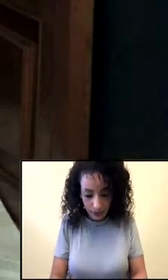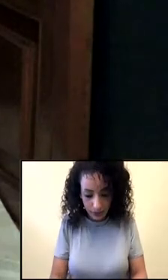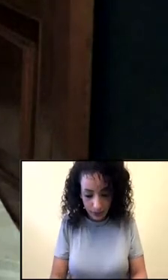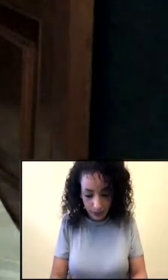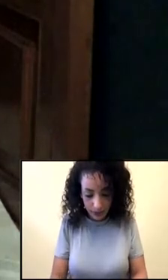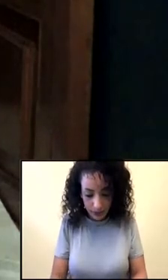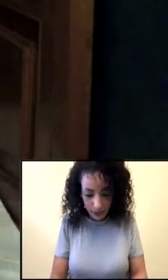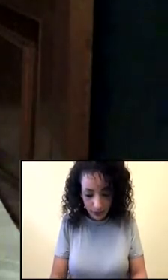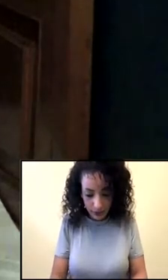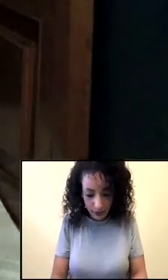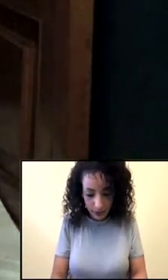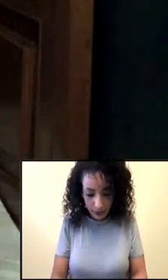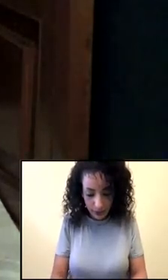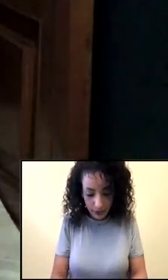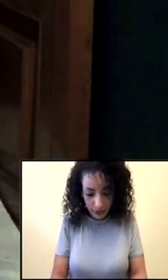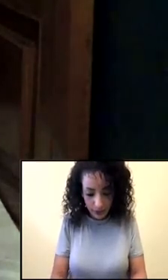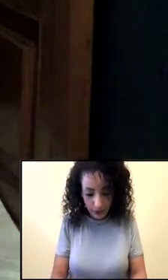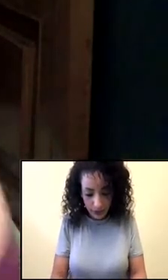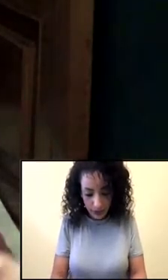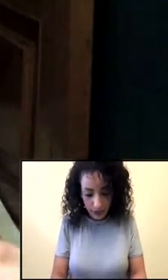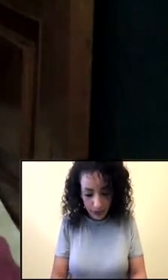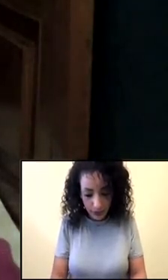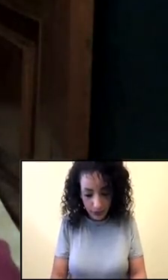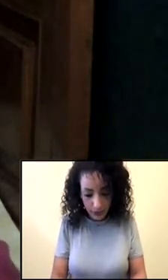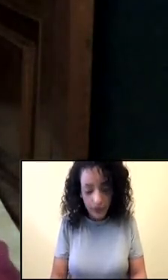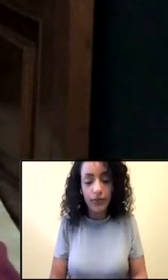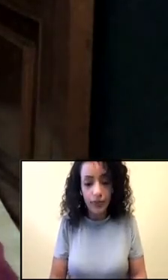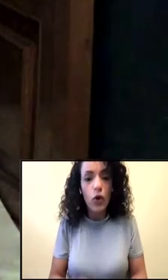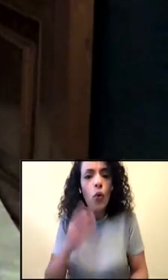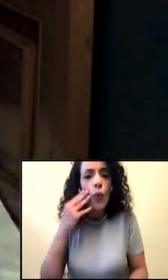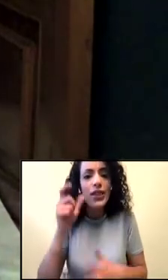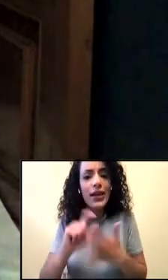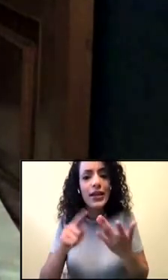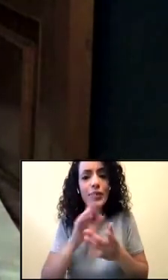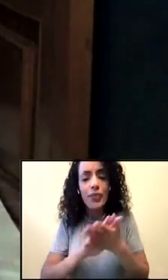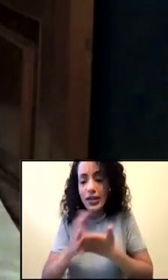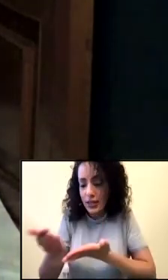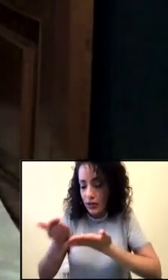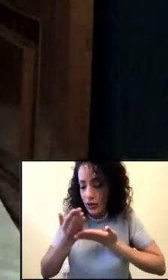doing this not only gave them ownership of history, but gave me ownership of my past